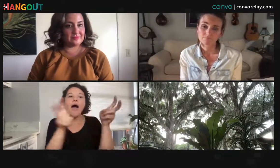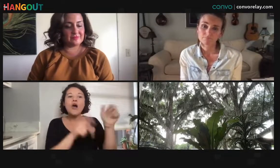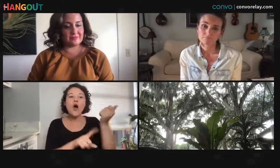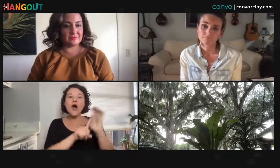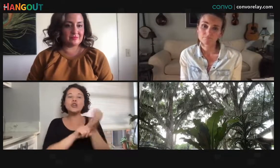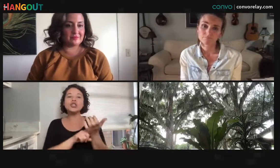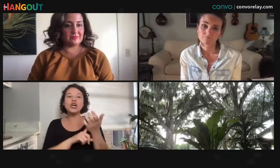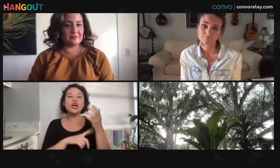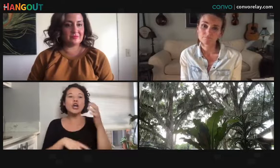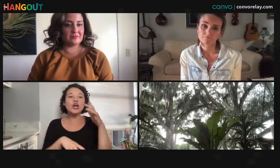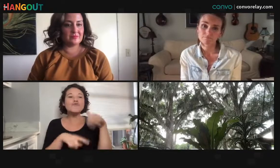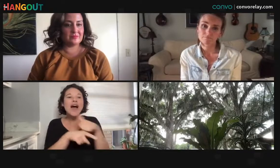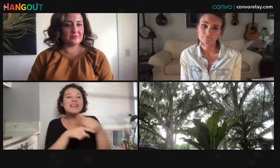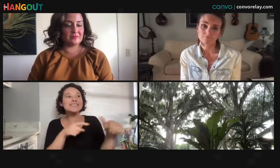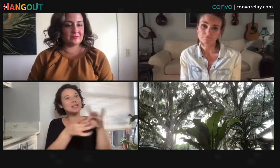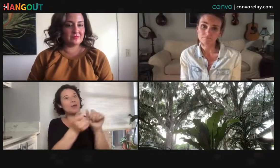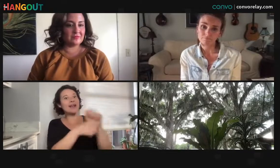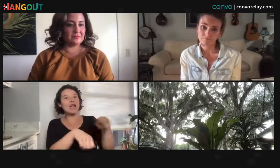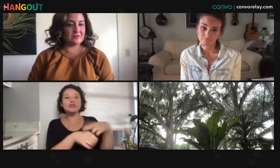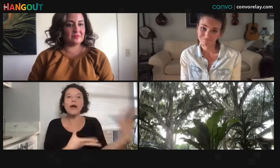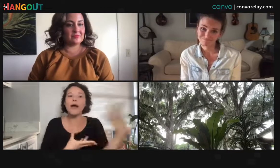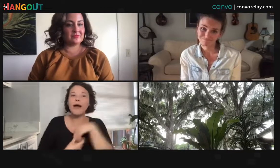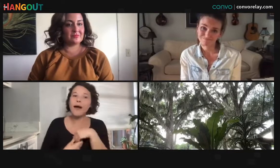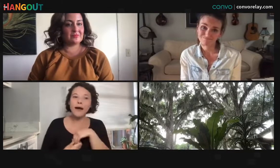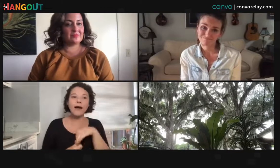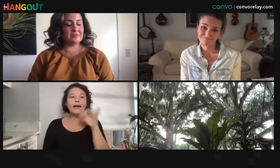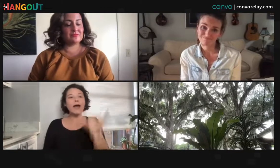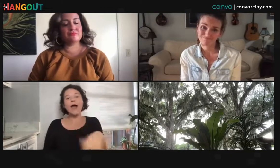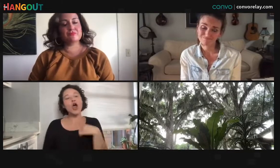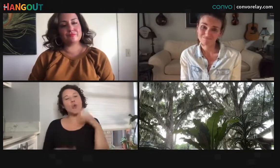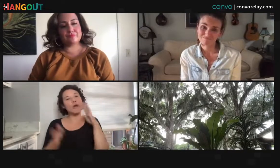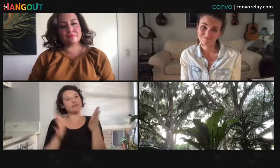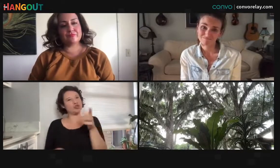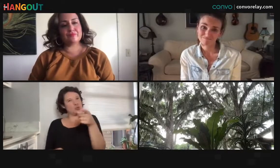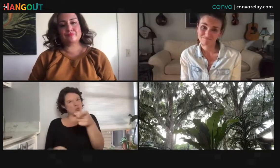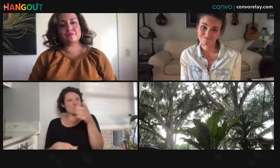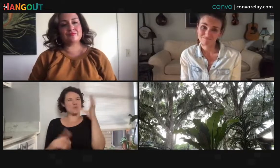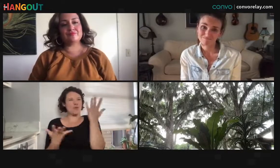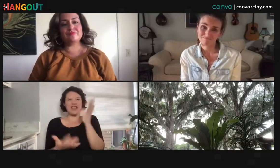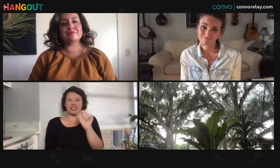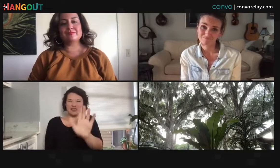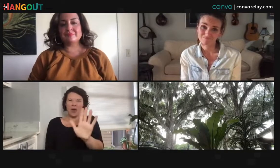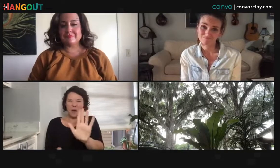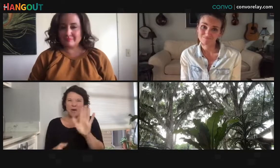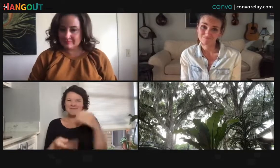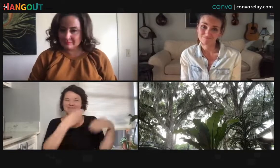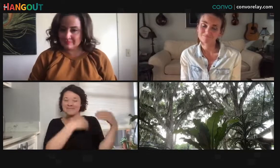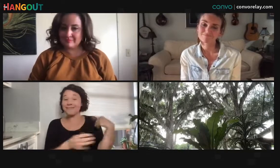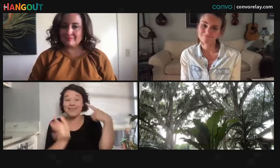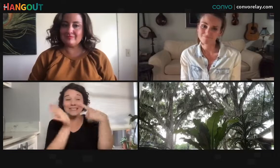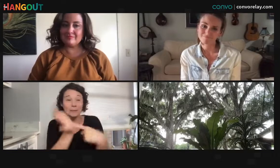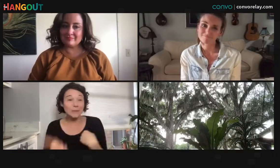there are typically white people who maybe have borrowed practices from other cultures and and i would i would